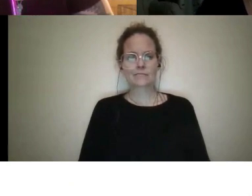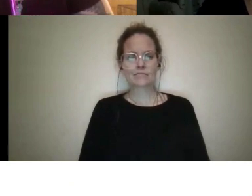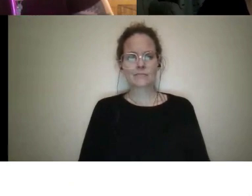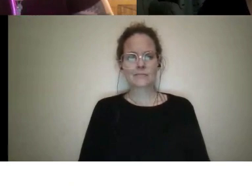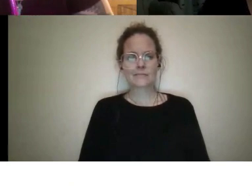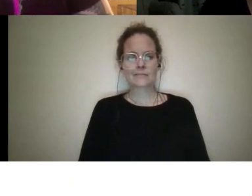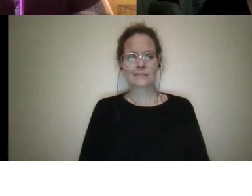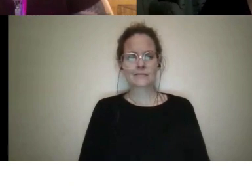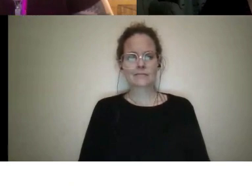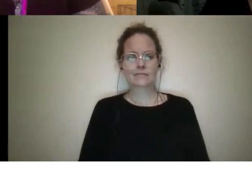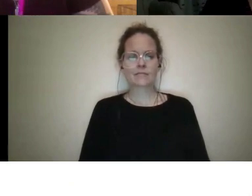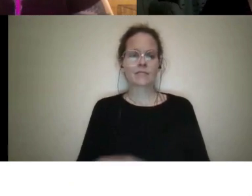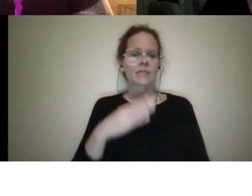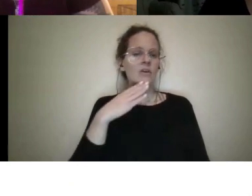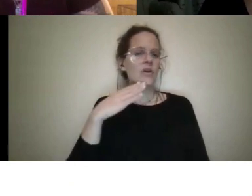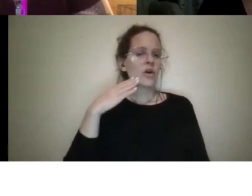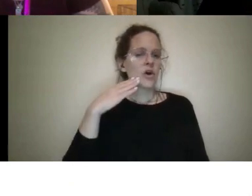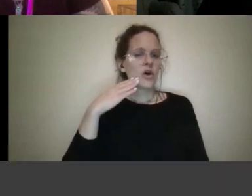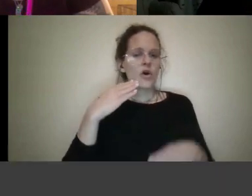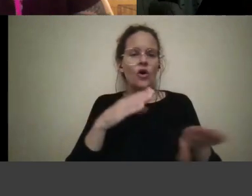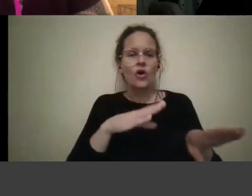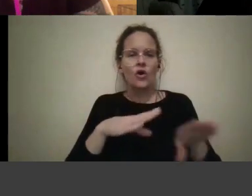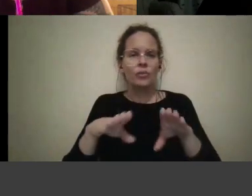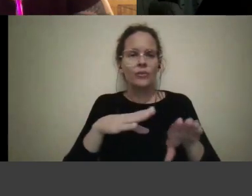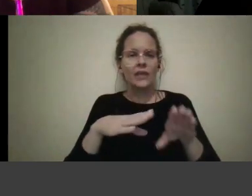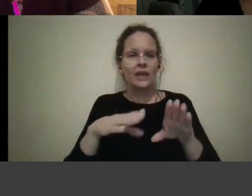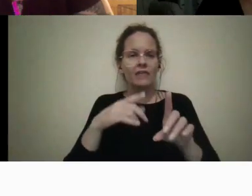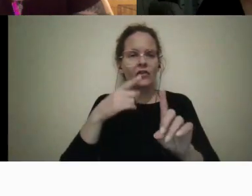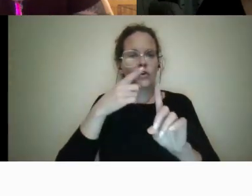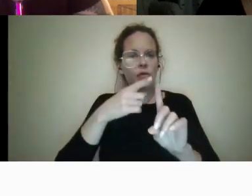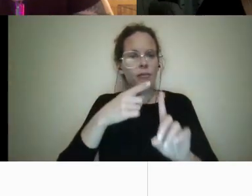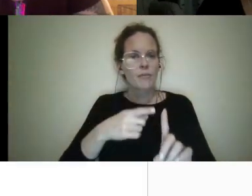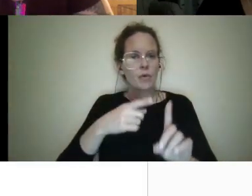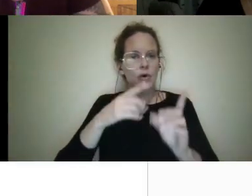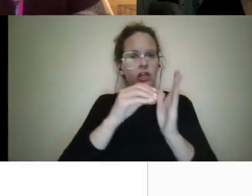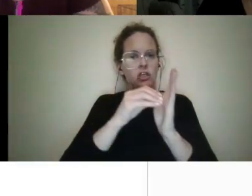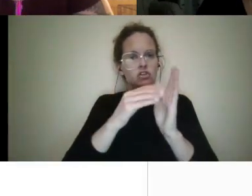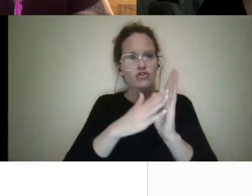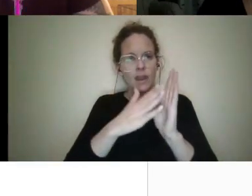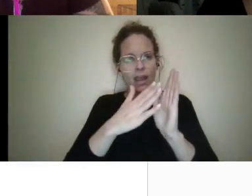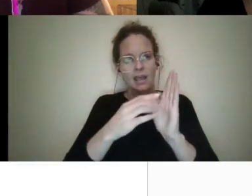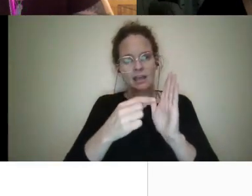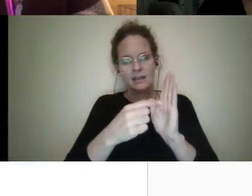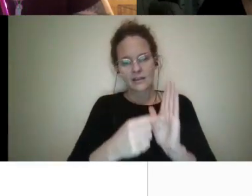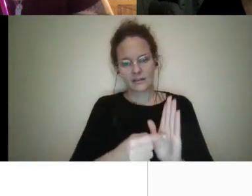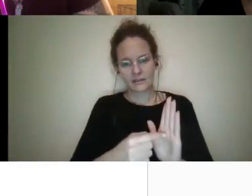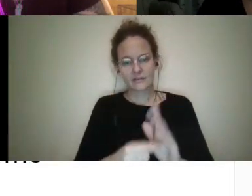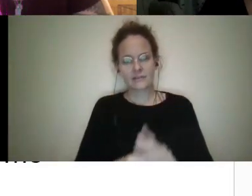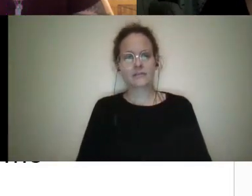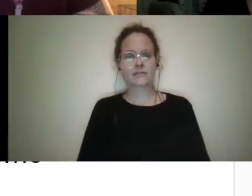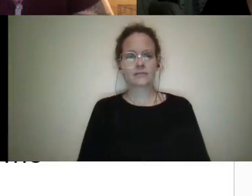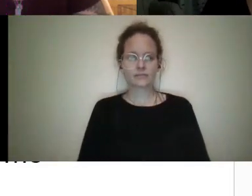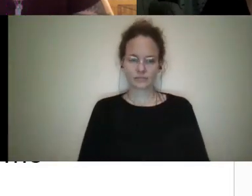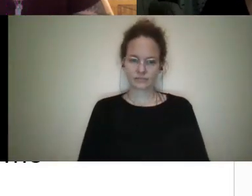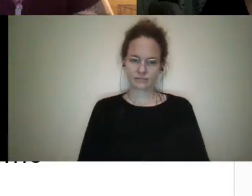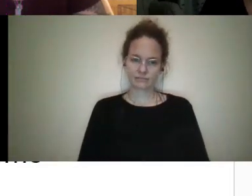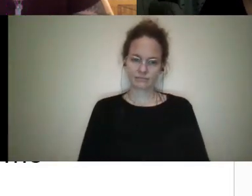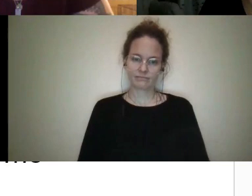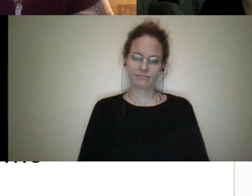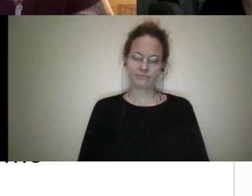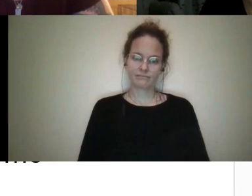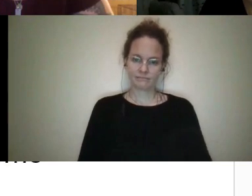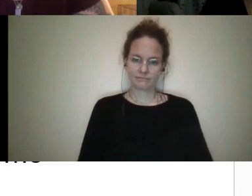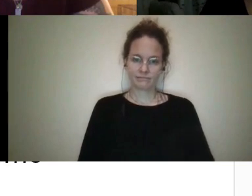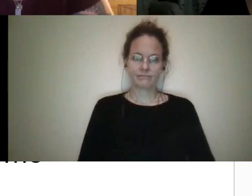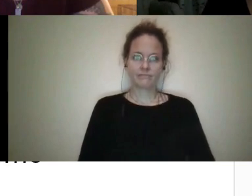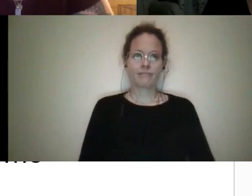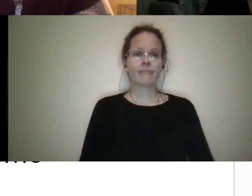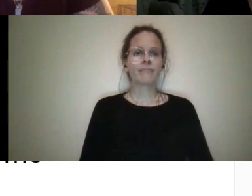Home behavior track, point trackers. Going over this with your kiddo if they're older.